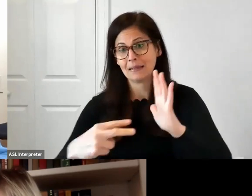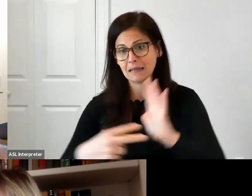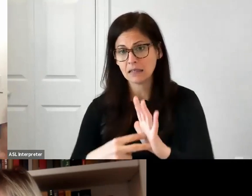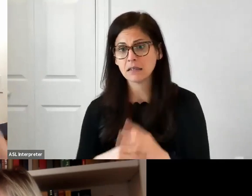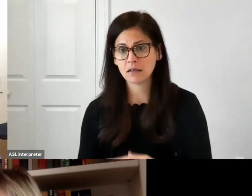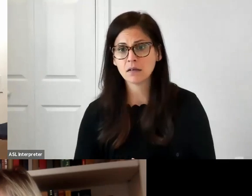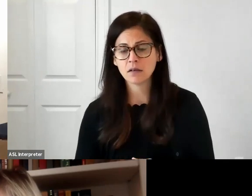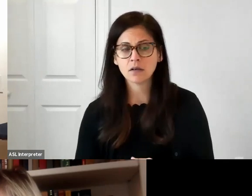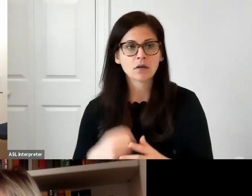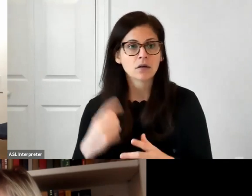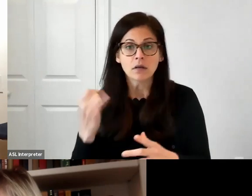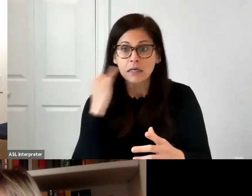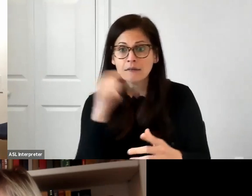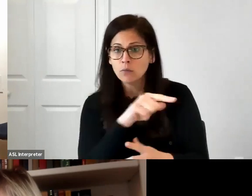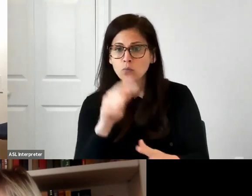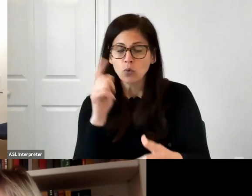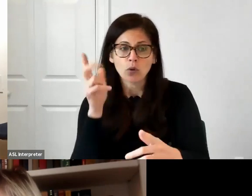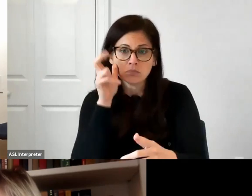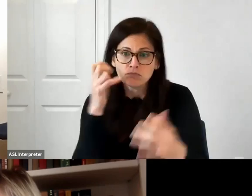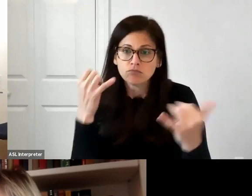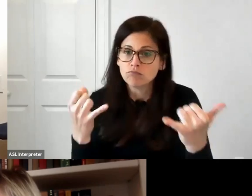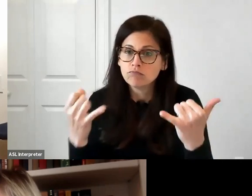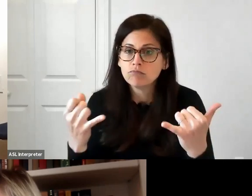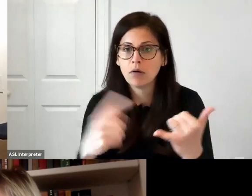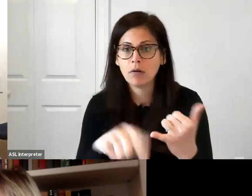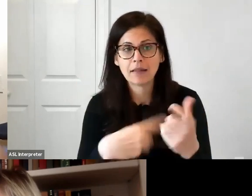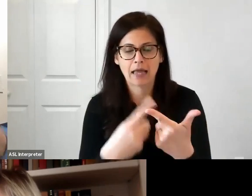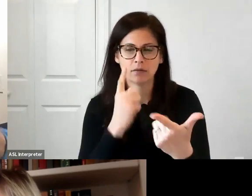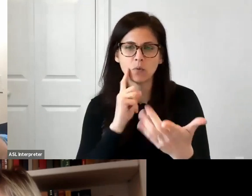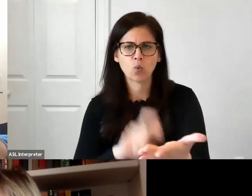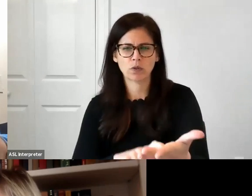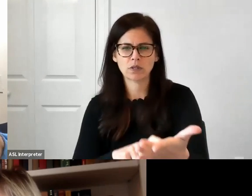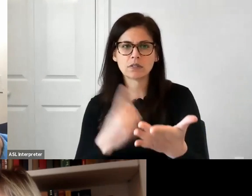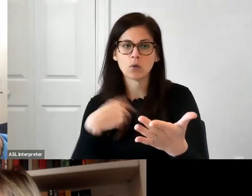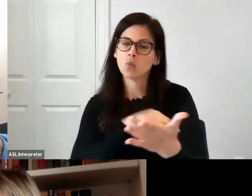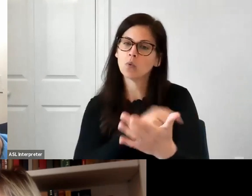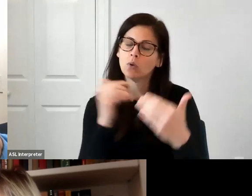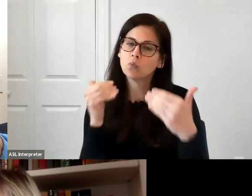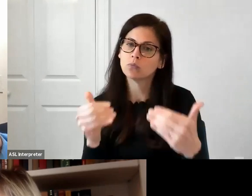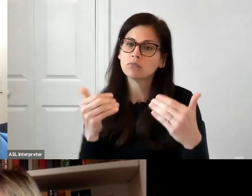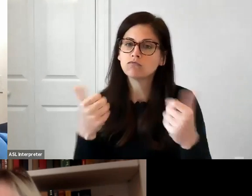For those of you who are tuning in, you will note that we're going to try to have